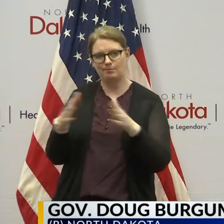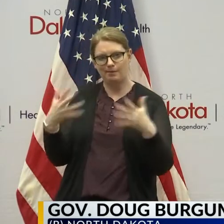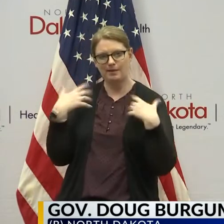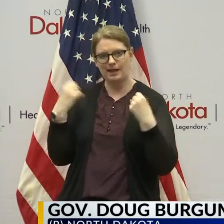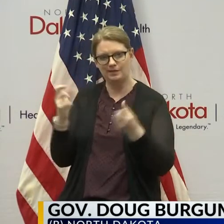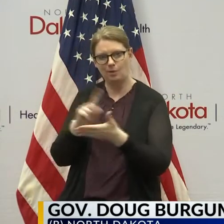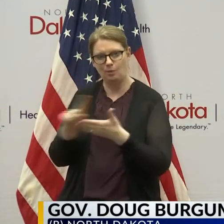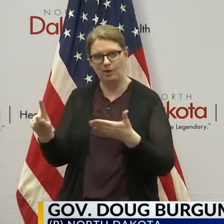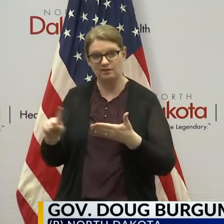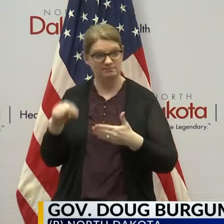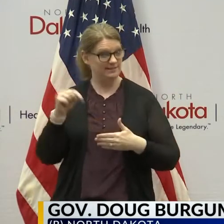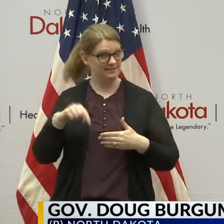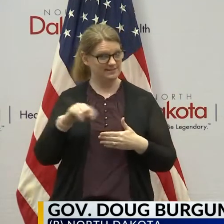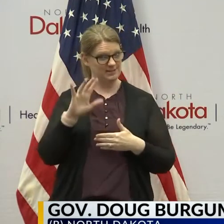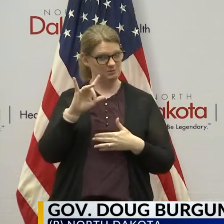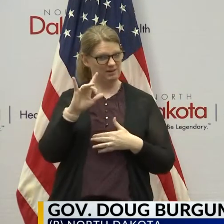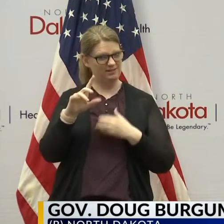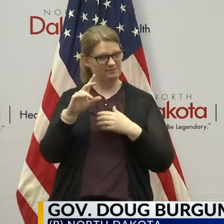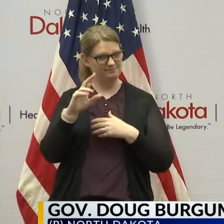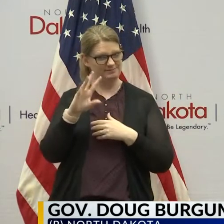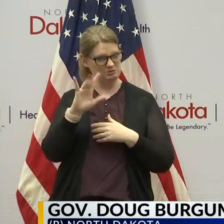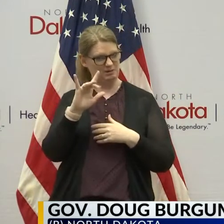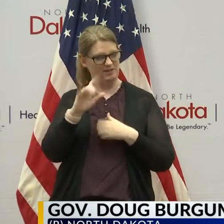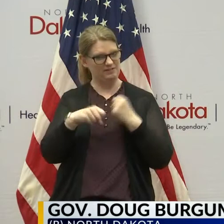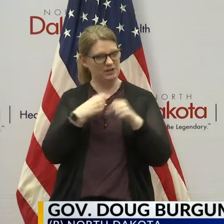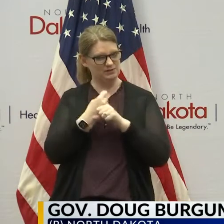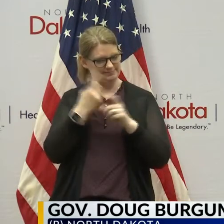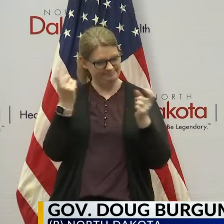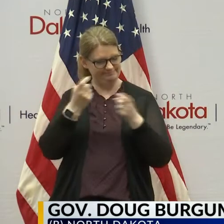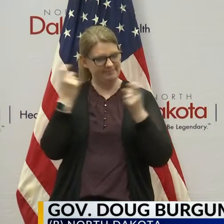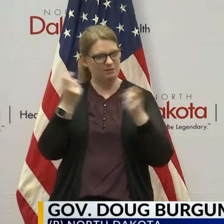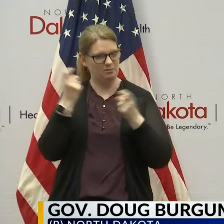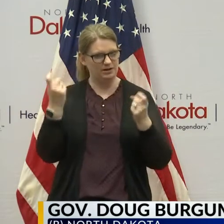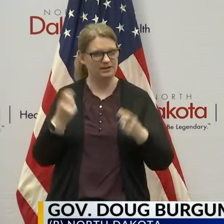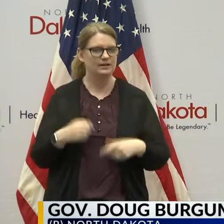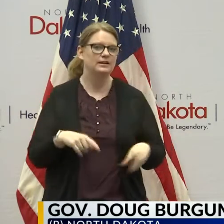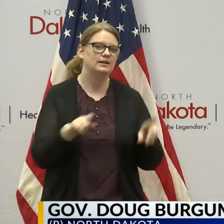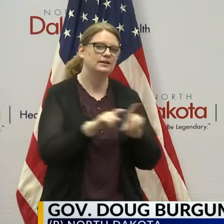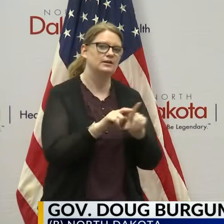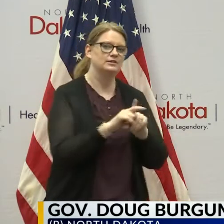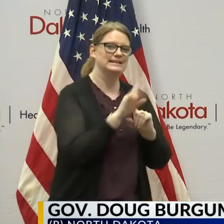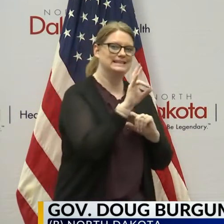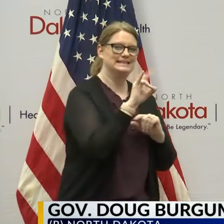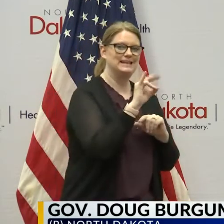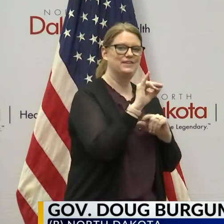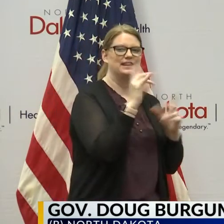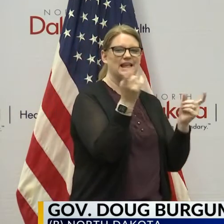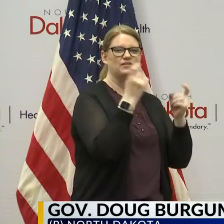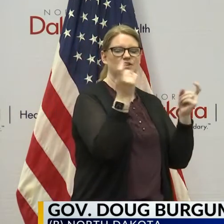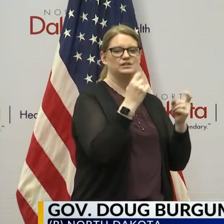TODAY IT IS WORLD HEALTH DAY TODAY AND IT IS ALSO NATIONAL PUBLIC HEALTH WEEK YOUR 25TH